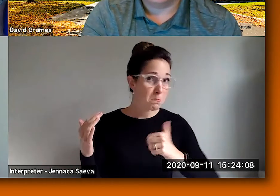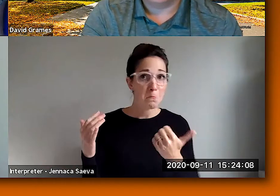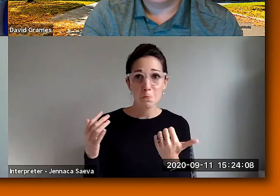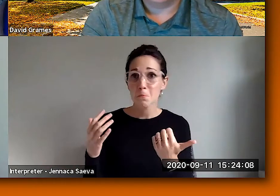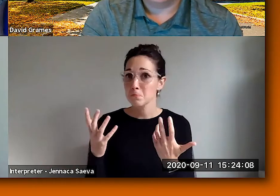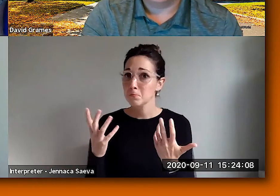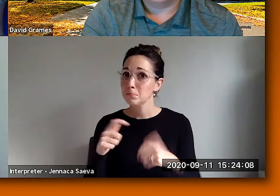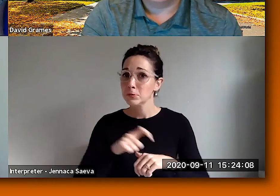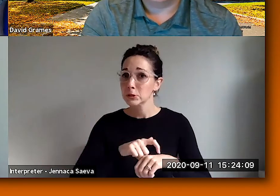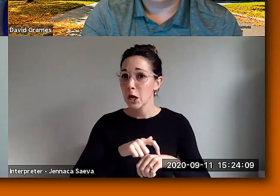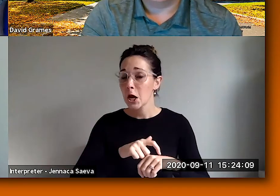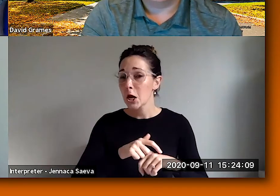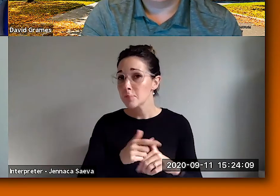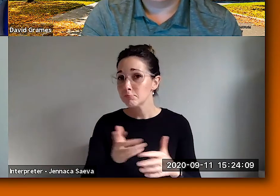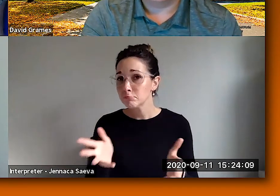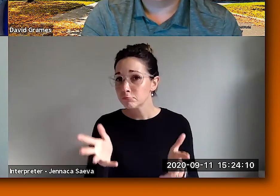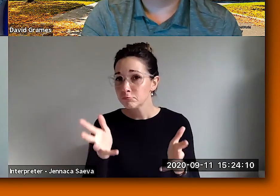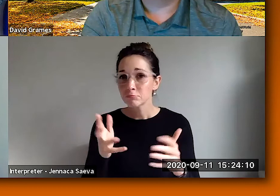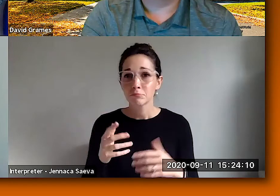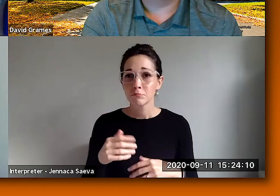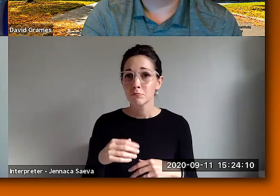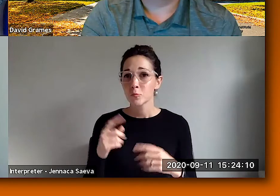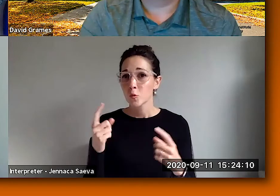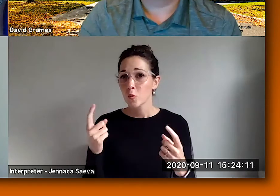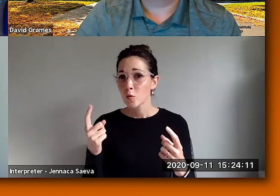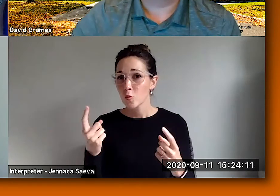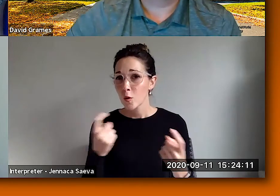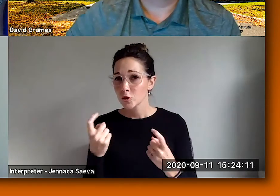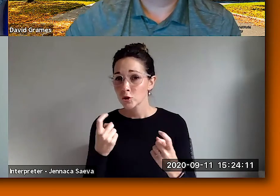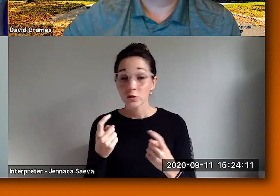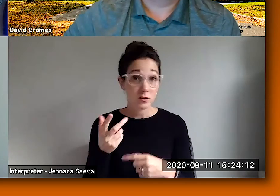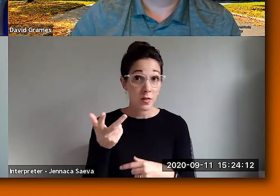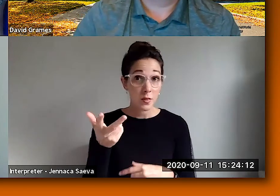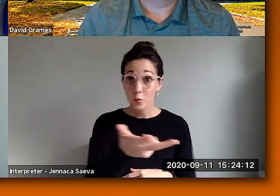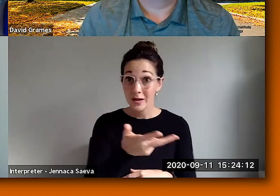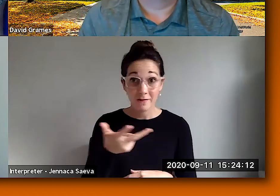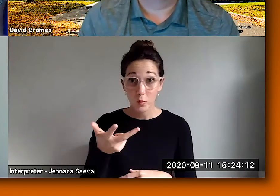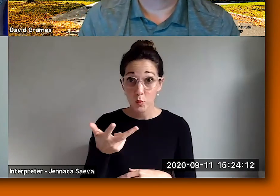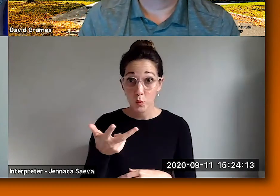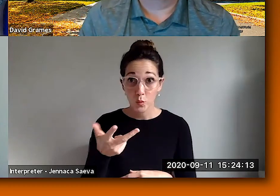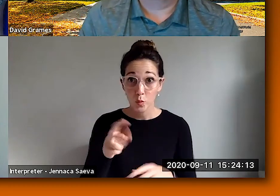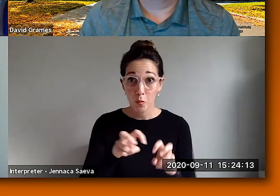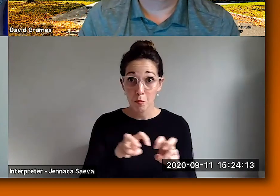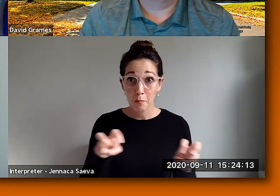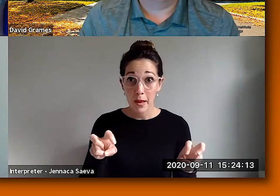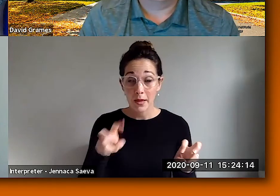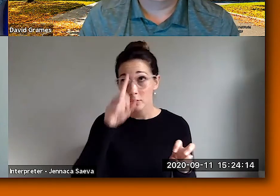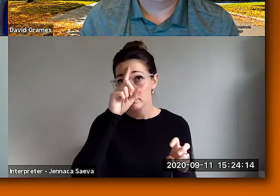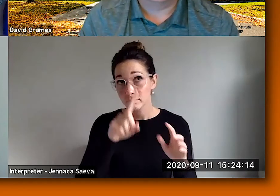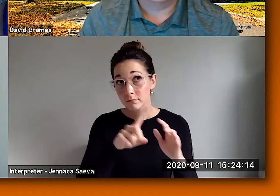I want to see if any of the three of you have any other things you can think of that would be helpful to note at this time?